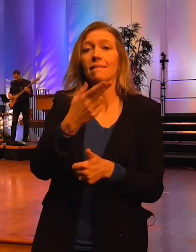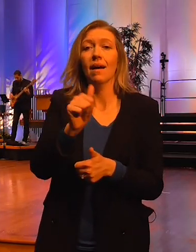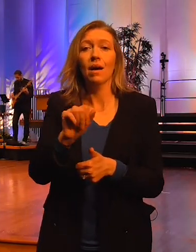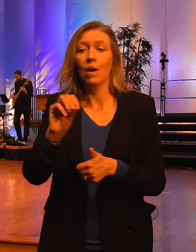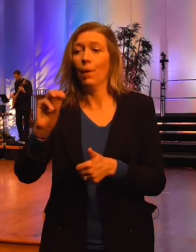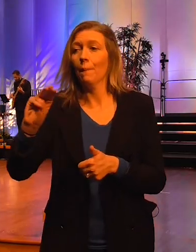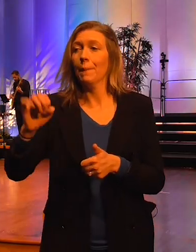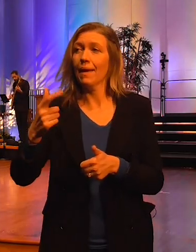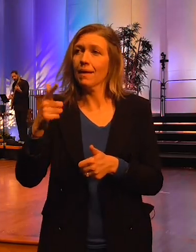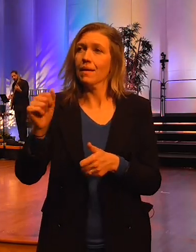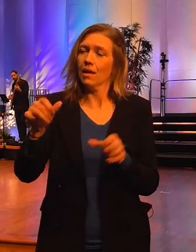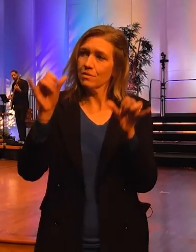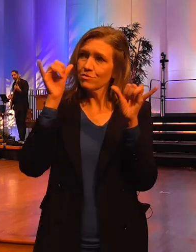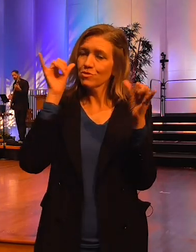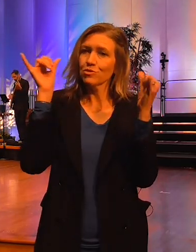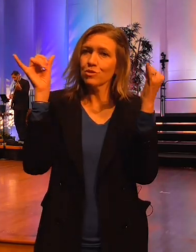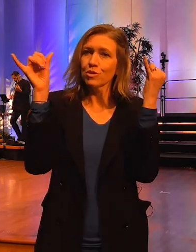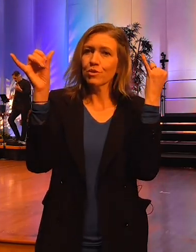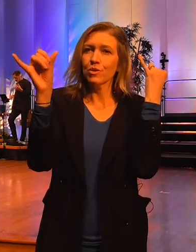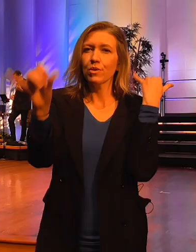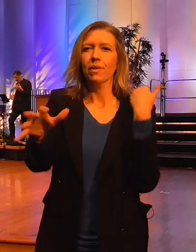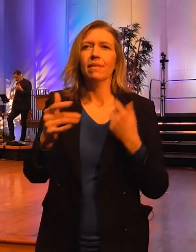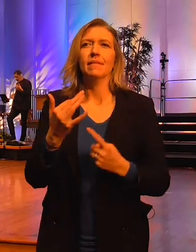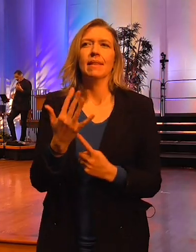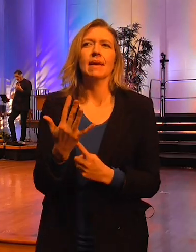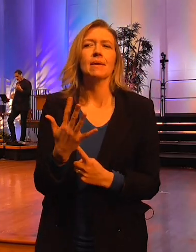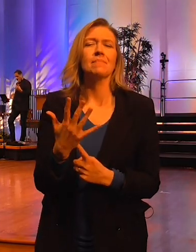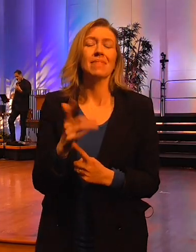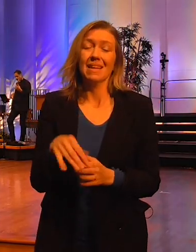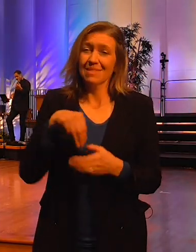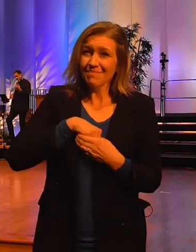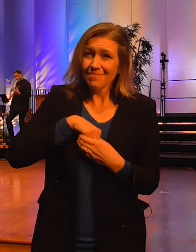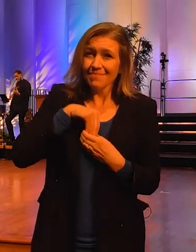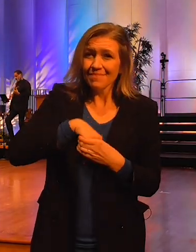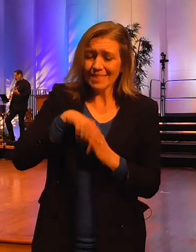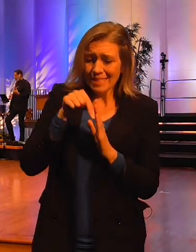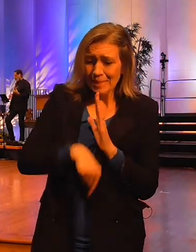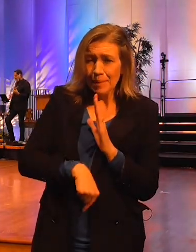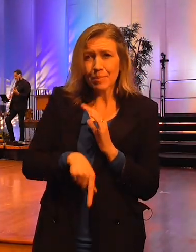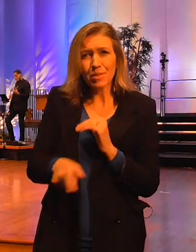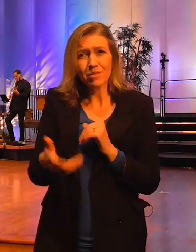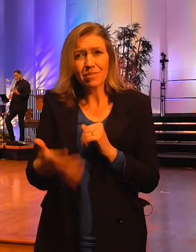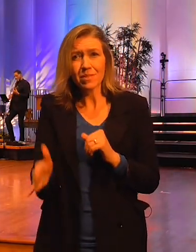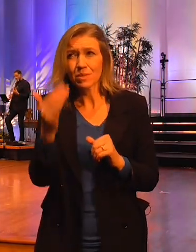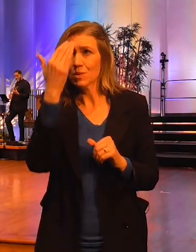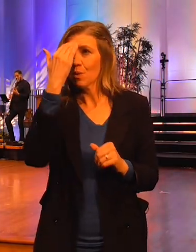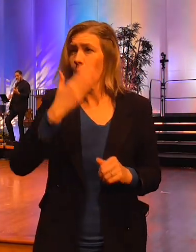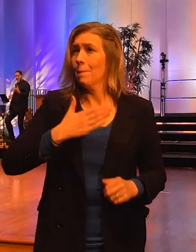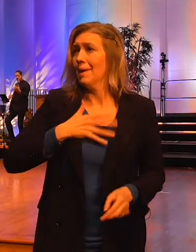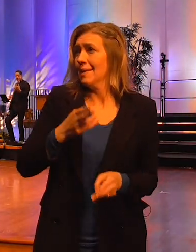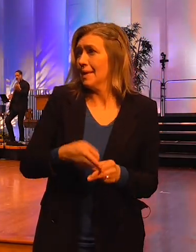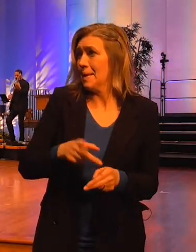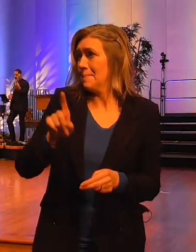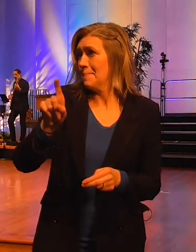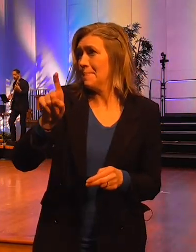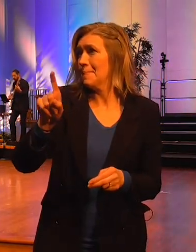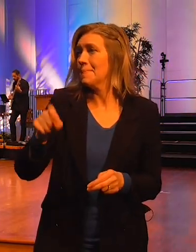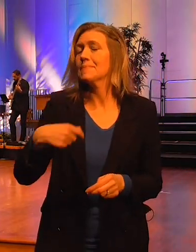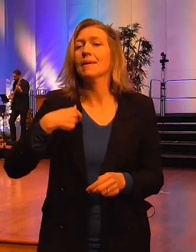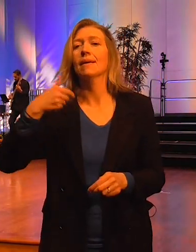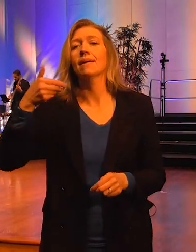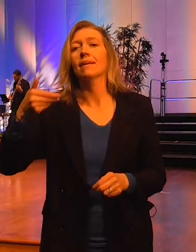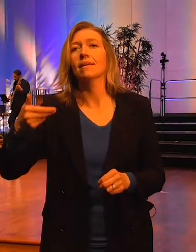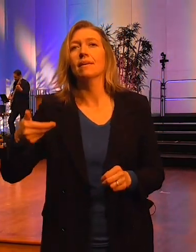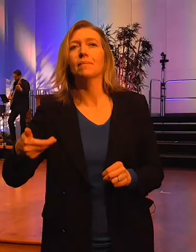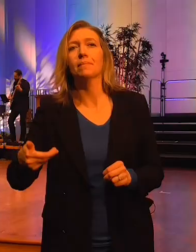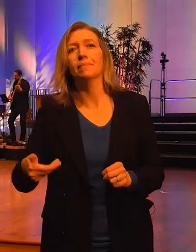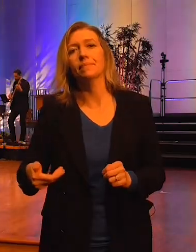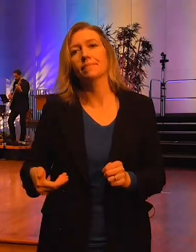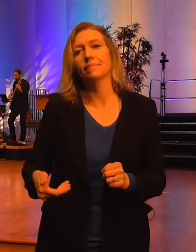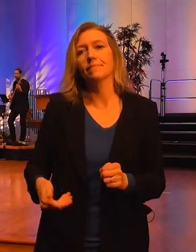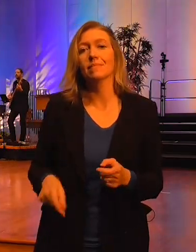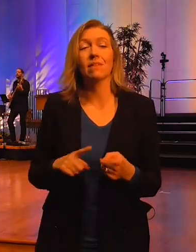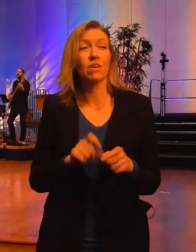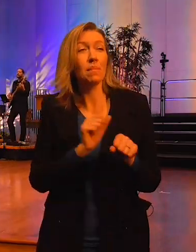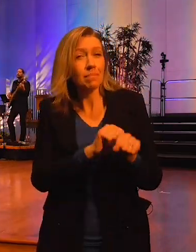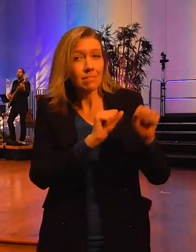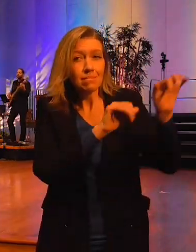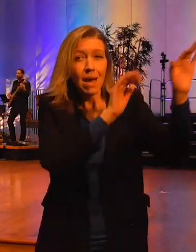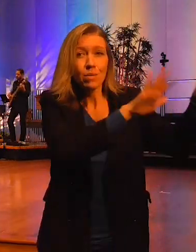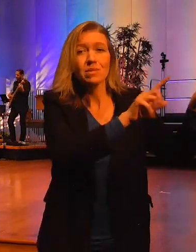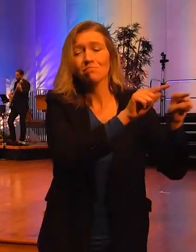flame etal it burns deep inside you do you know my name I am from the mountains to the oceans I